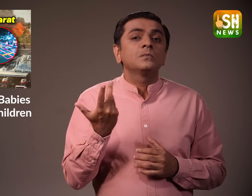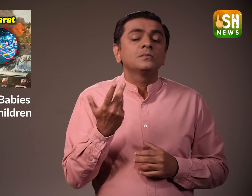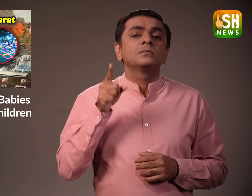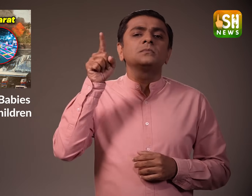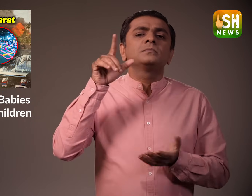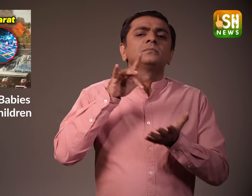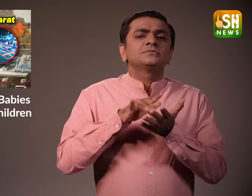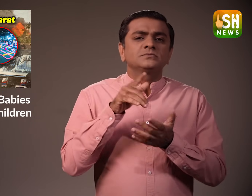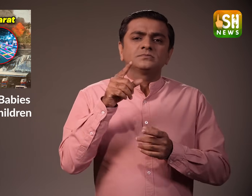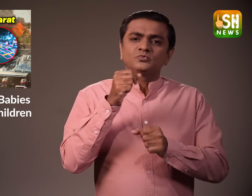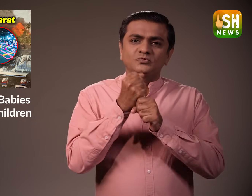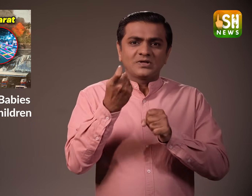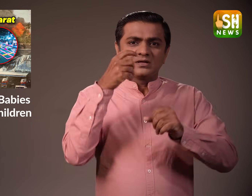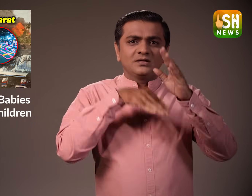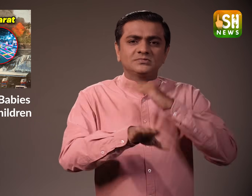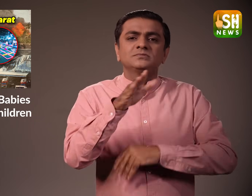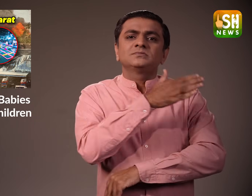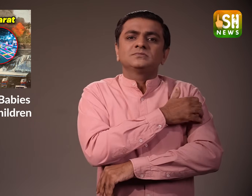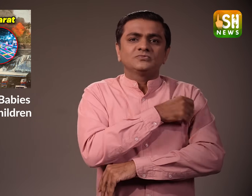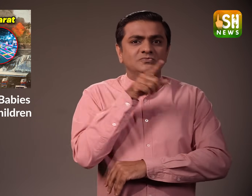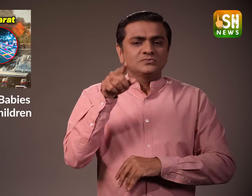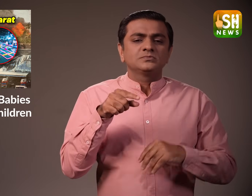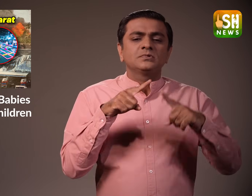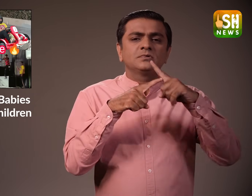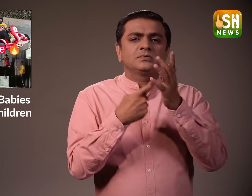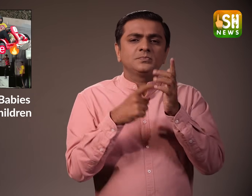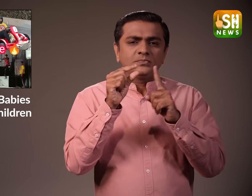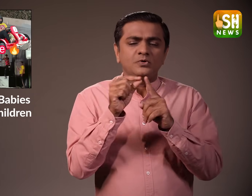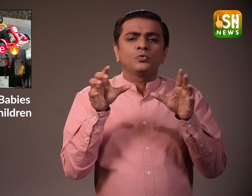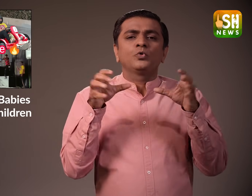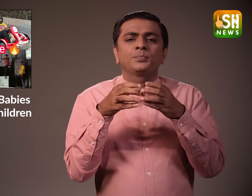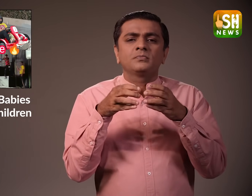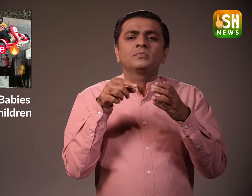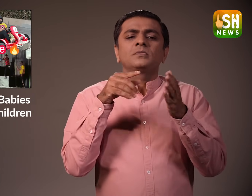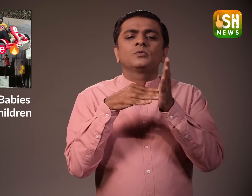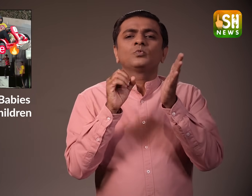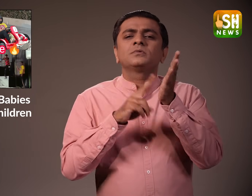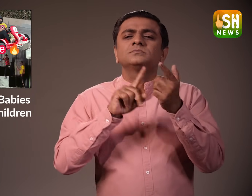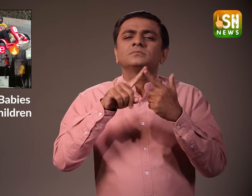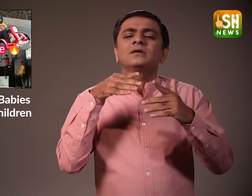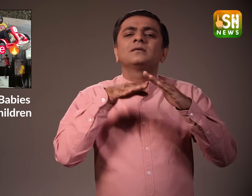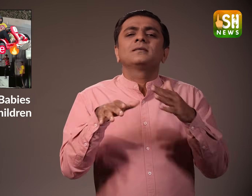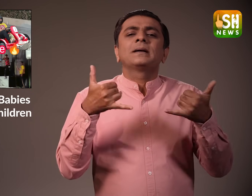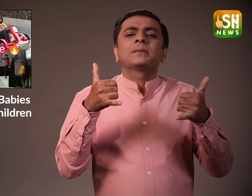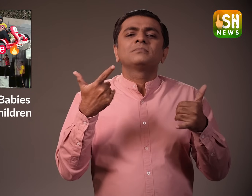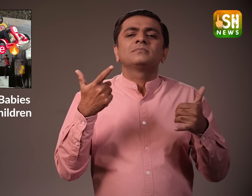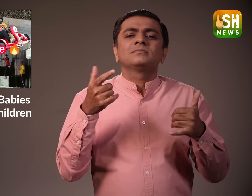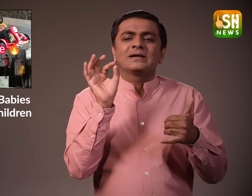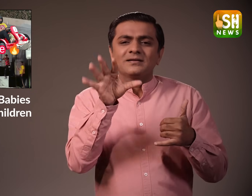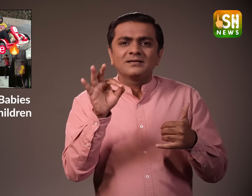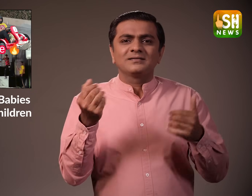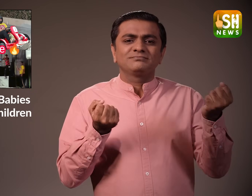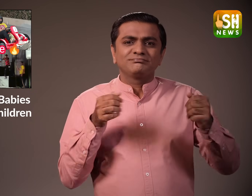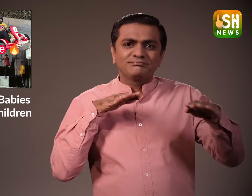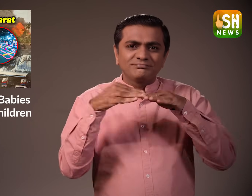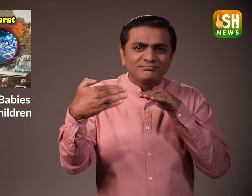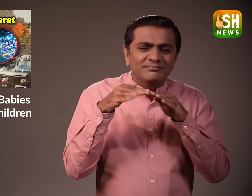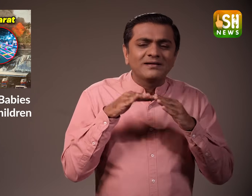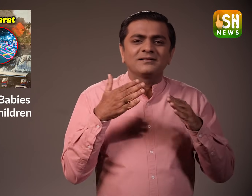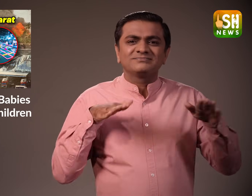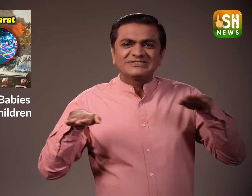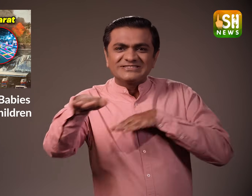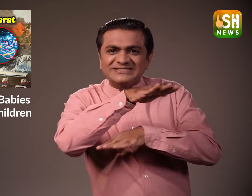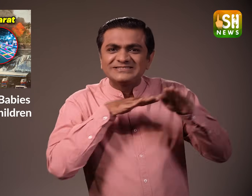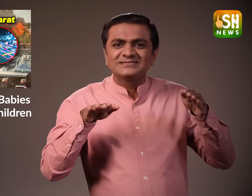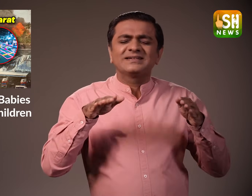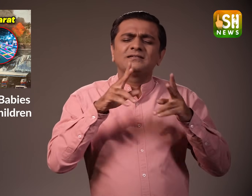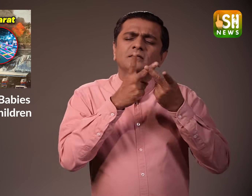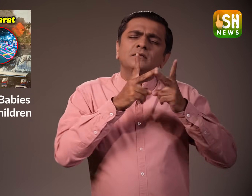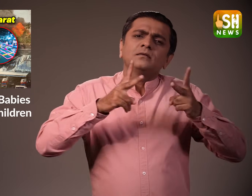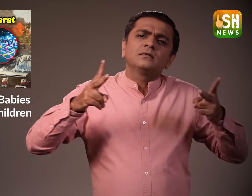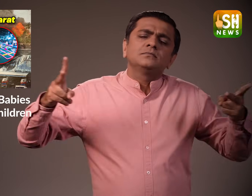In Rajkot, Gujarat, TRP Game Zone was a gaming area for kids.